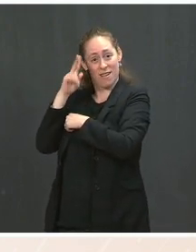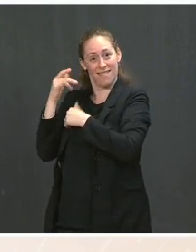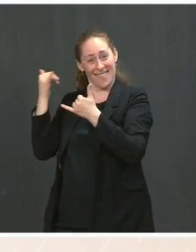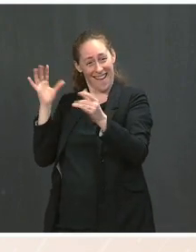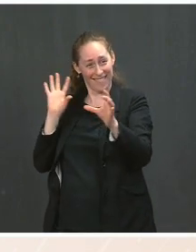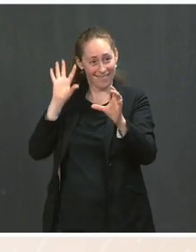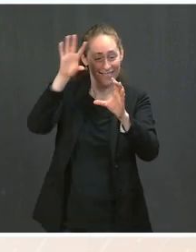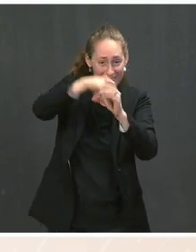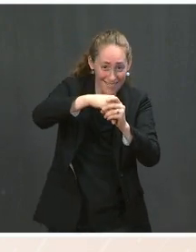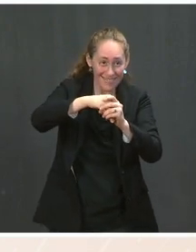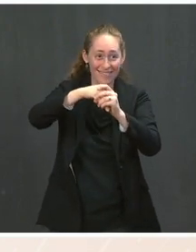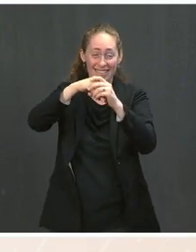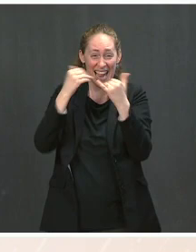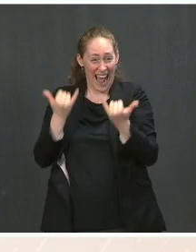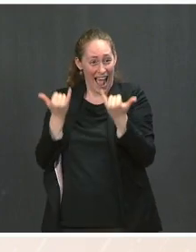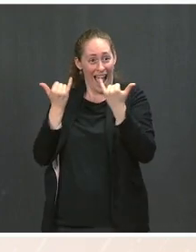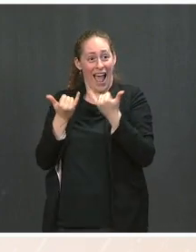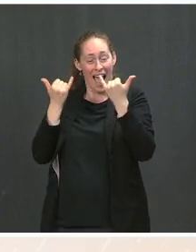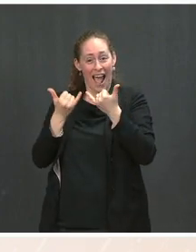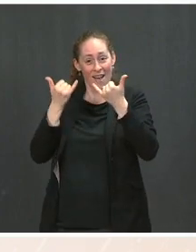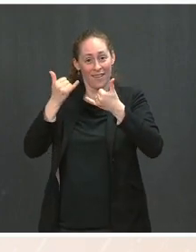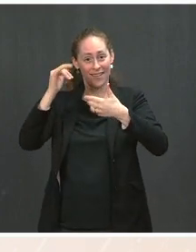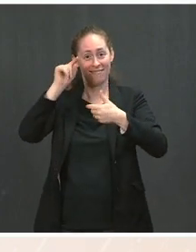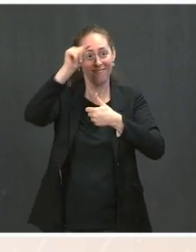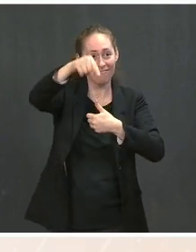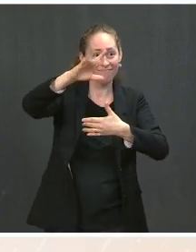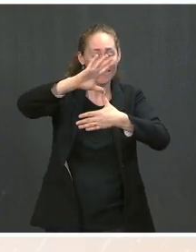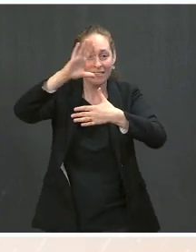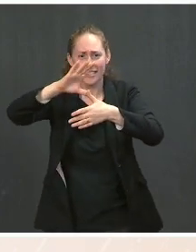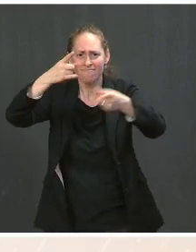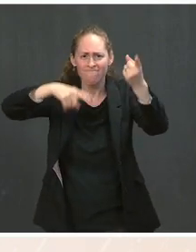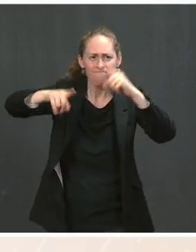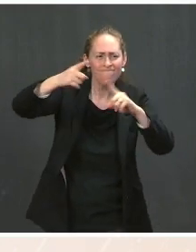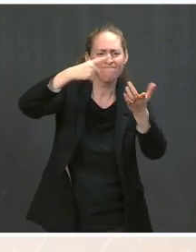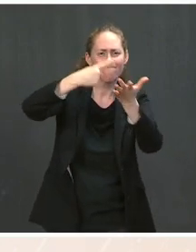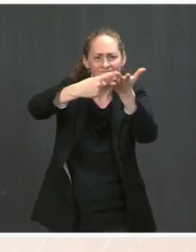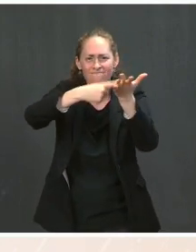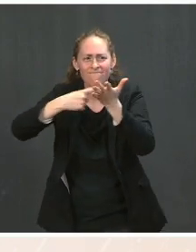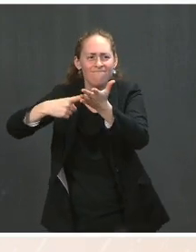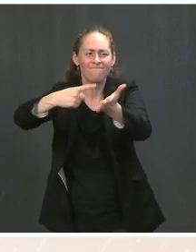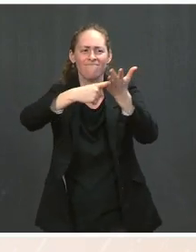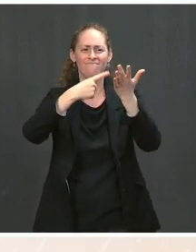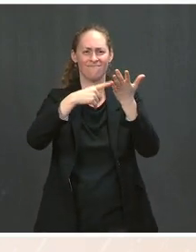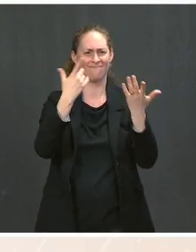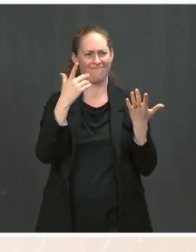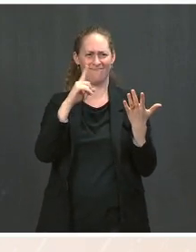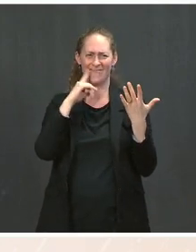It's focused on working with these countries, working with these leaders. And the Vice President has had a number of those conversations at the leader level.